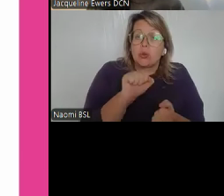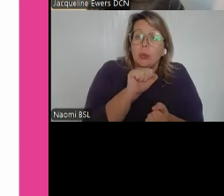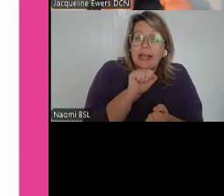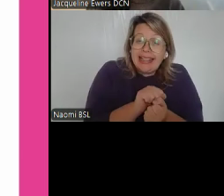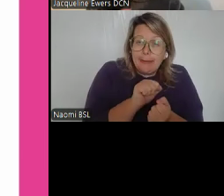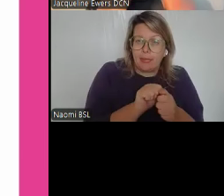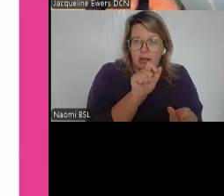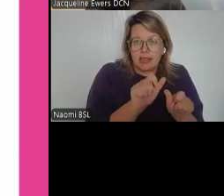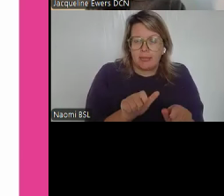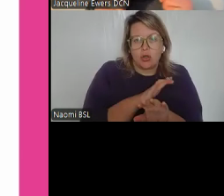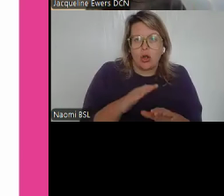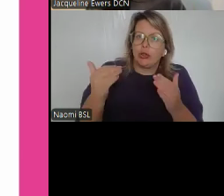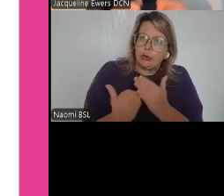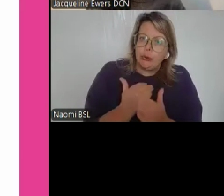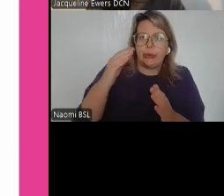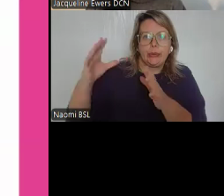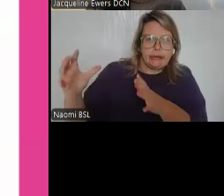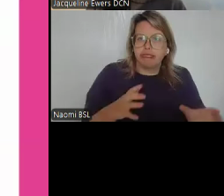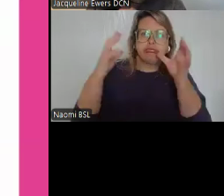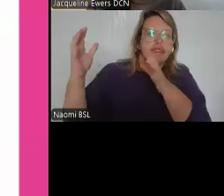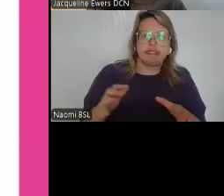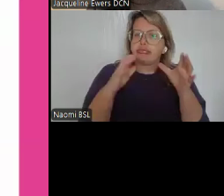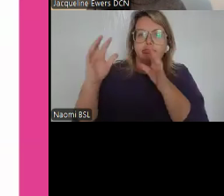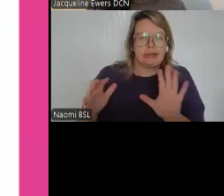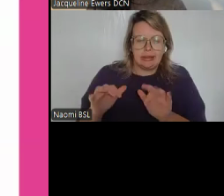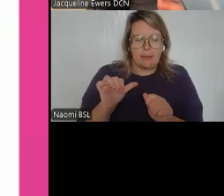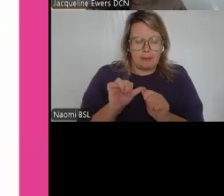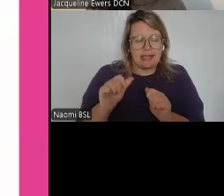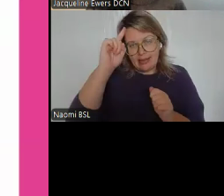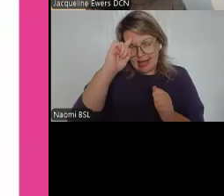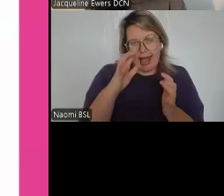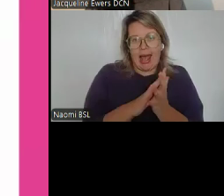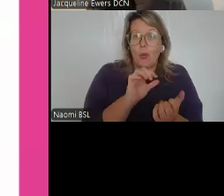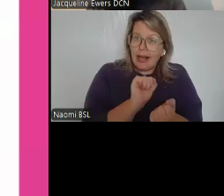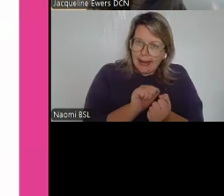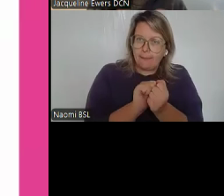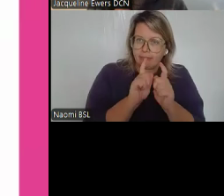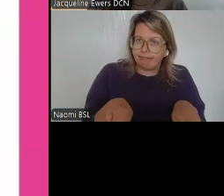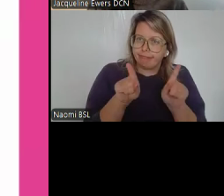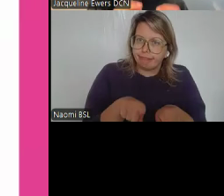creating that loyalty so that they form the bulk of your audience